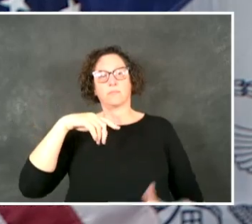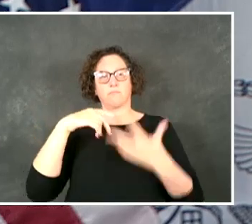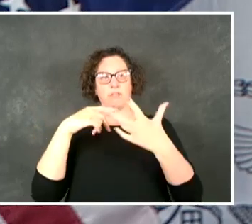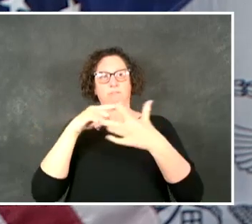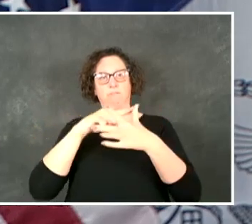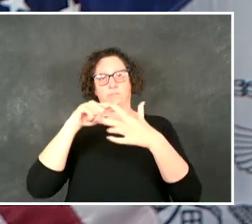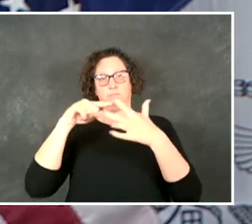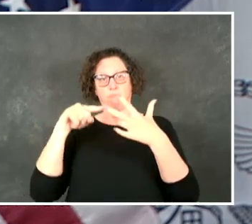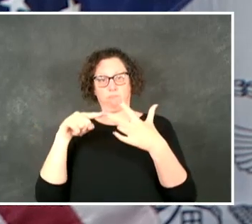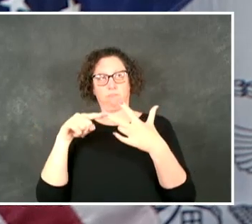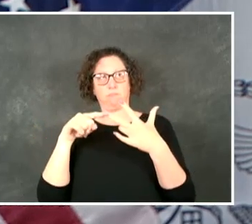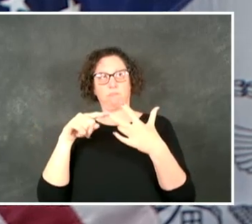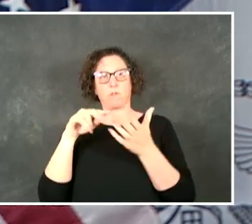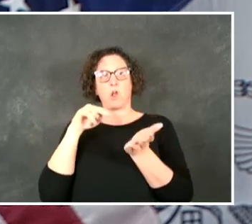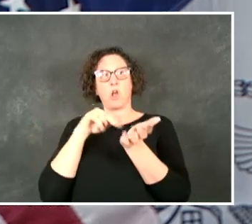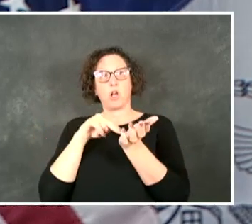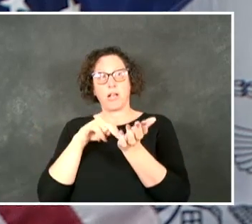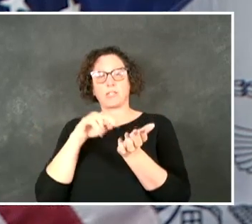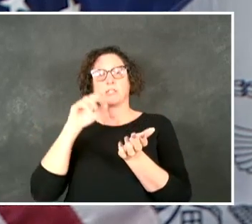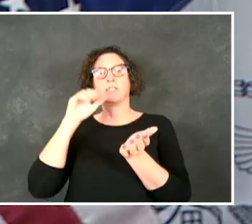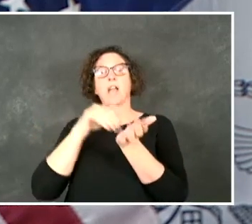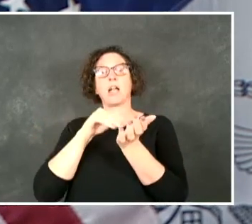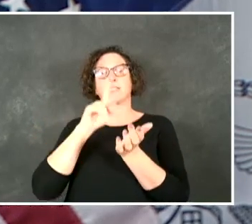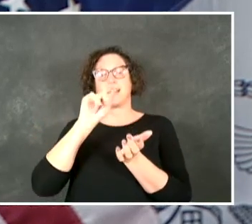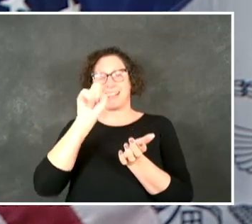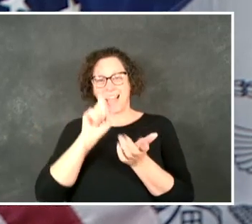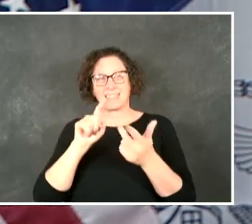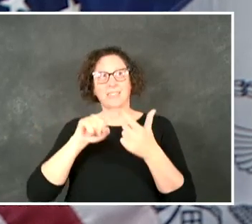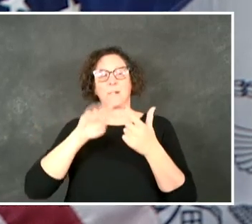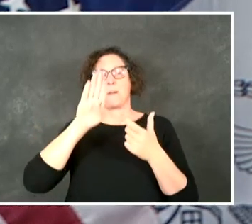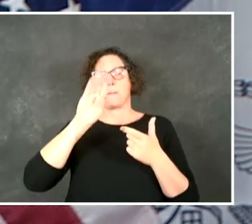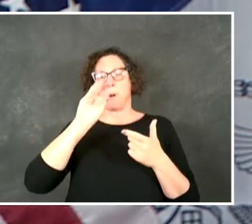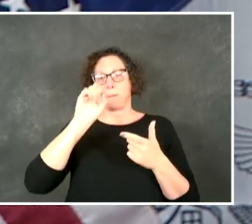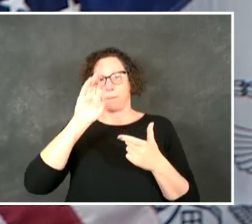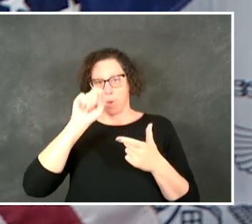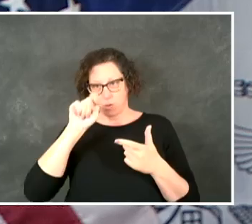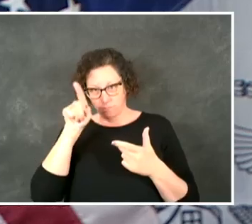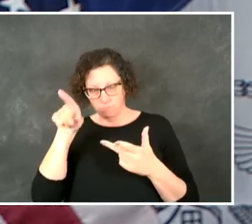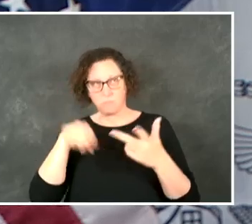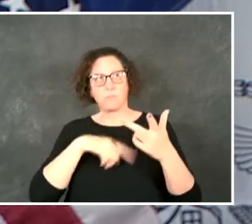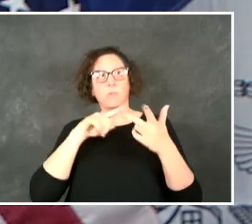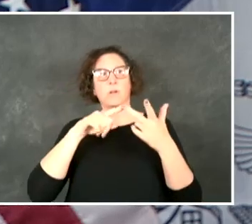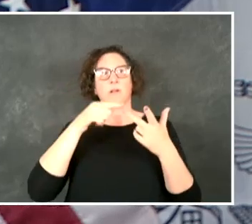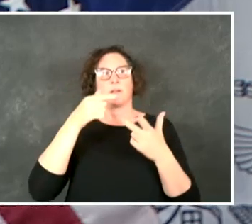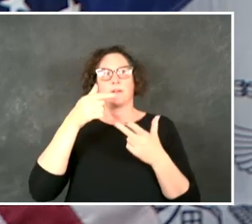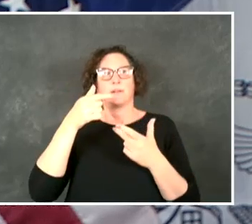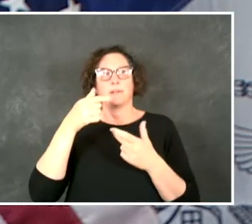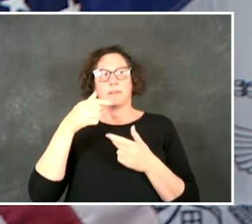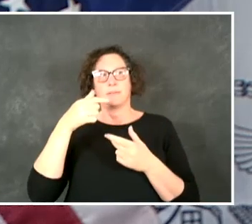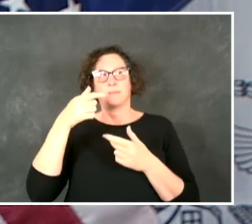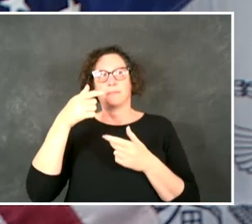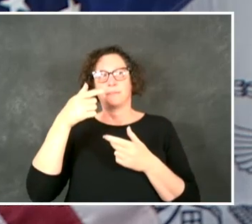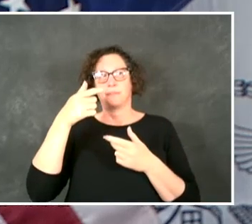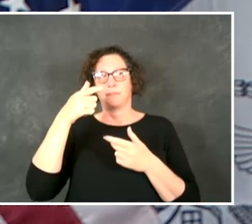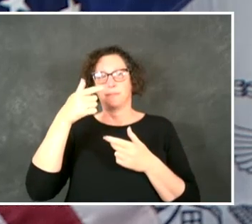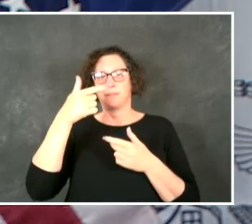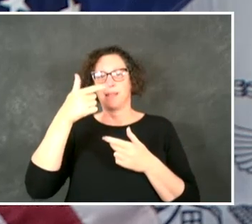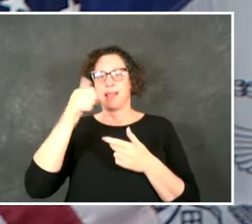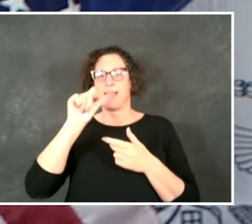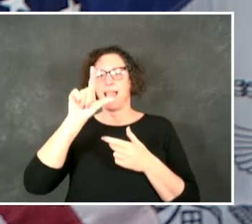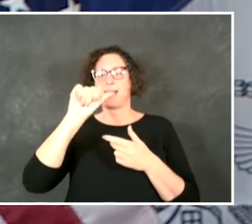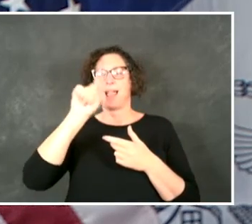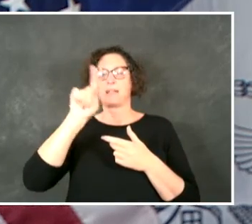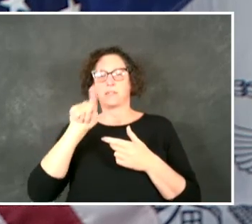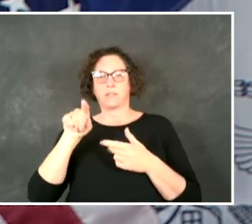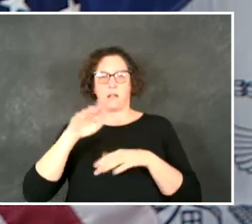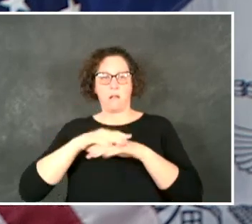CALLING IN.